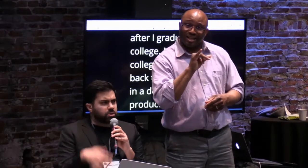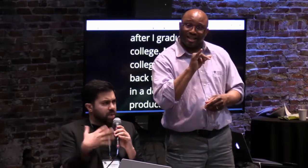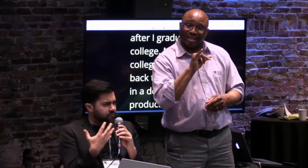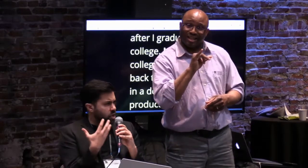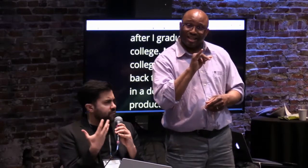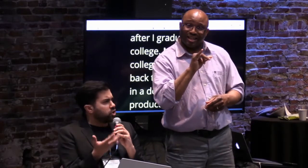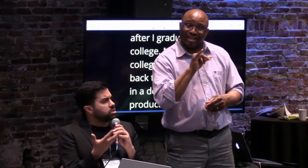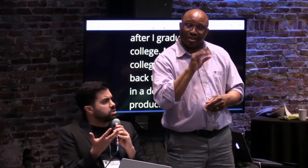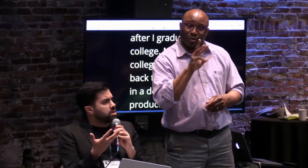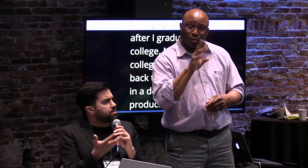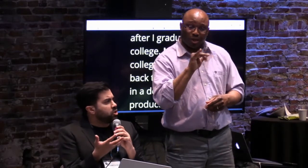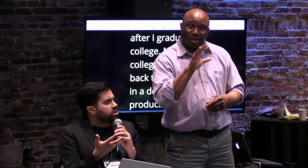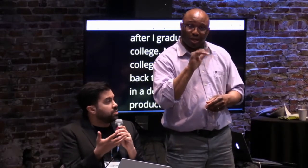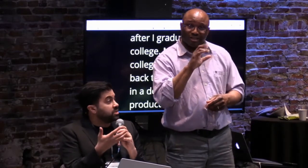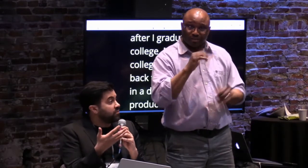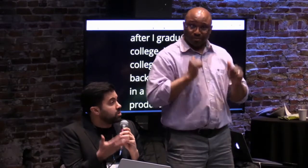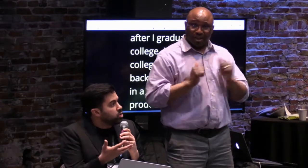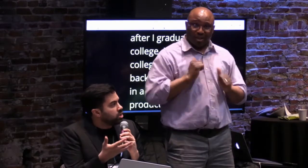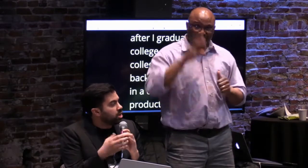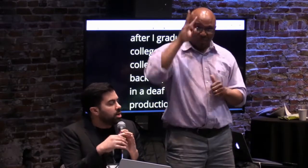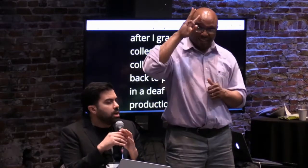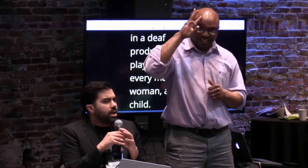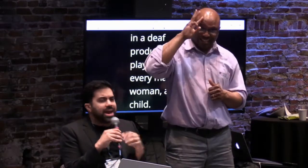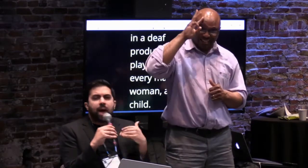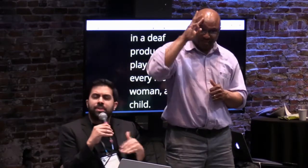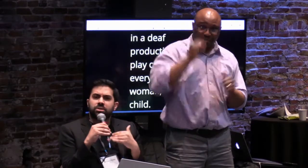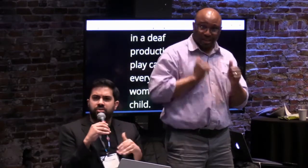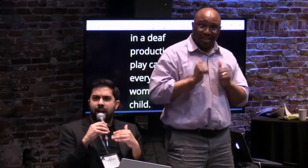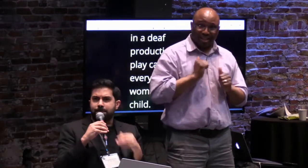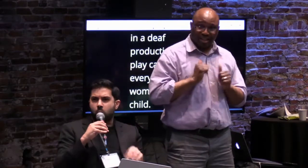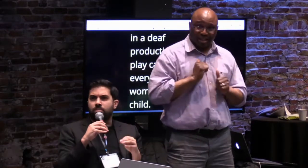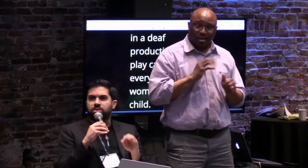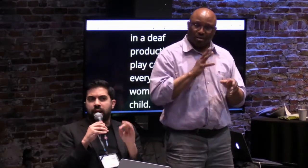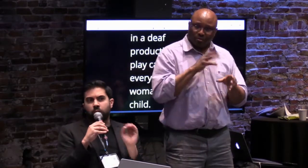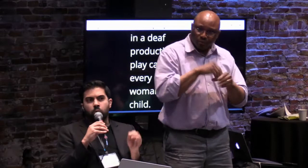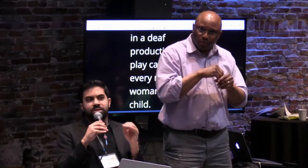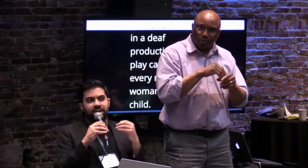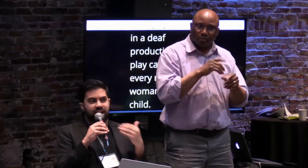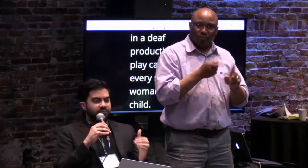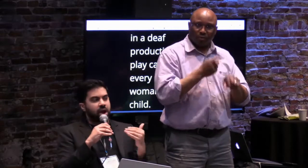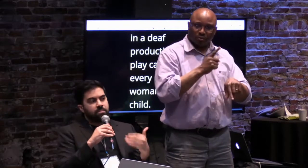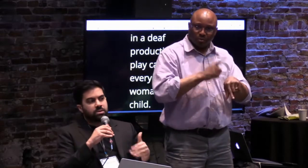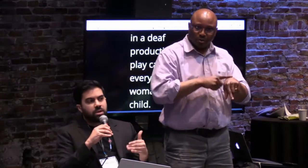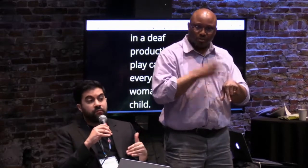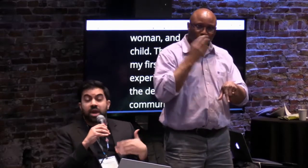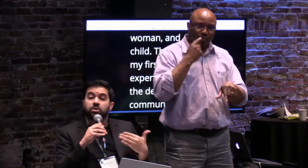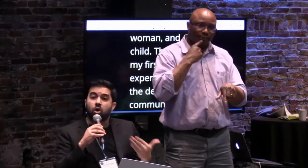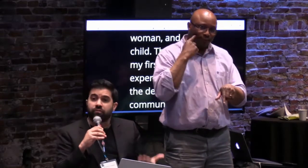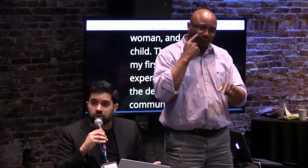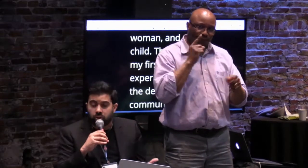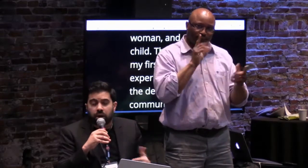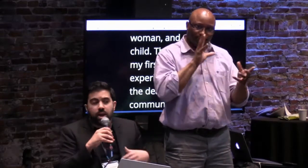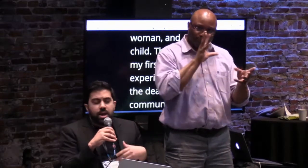That was my first experience with the deaf community. And up until that moment, I had always identified myself as part of hearing.